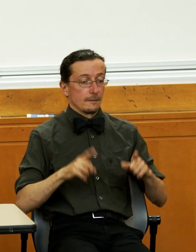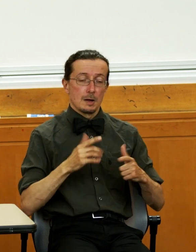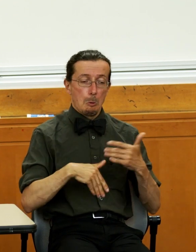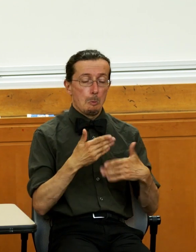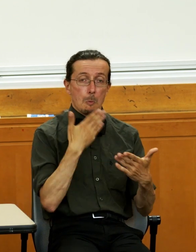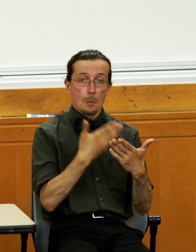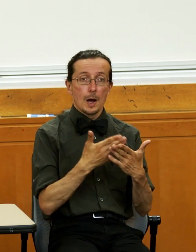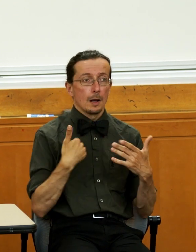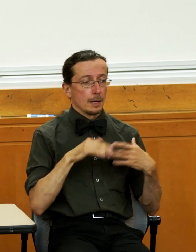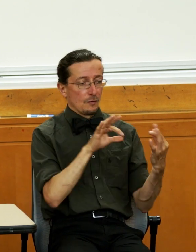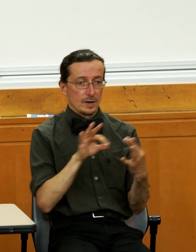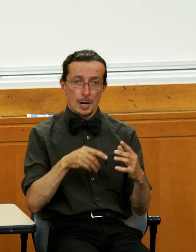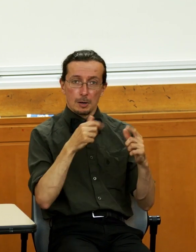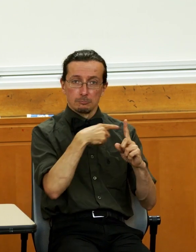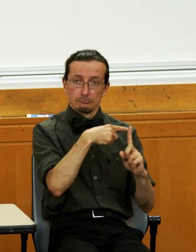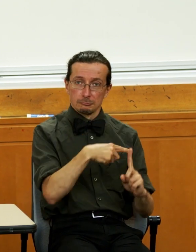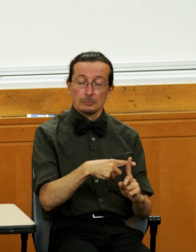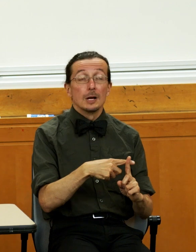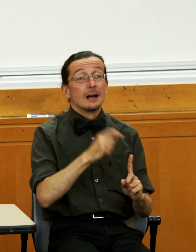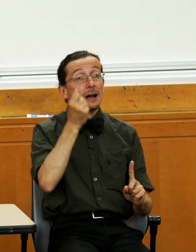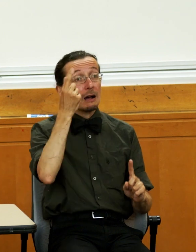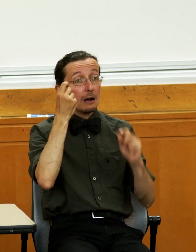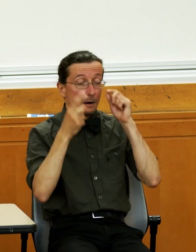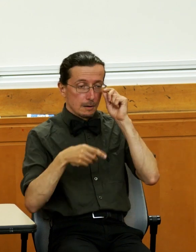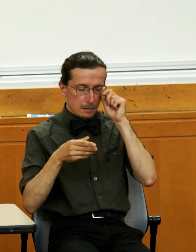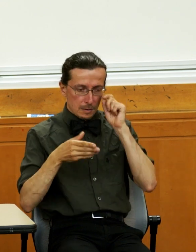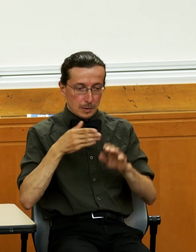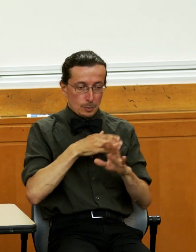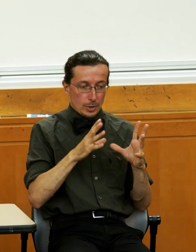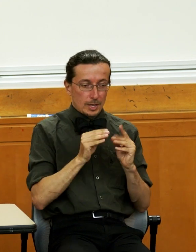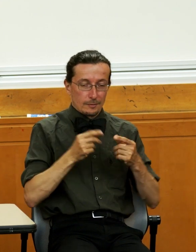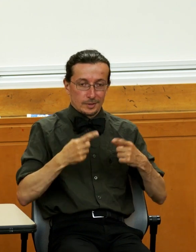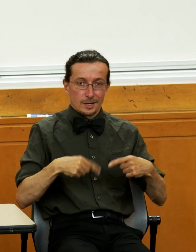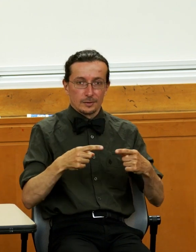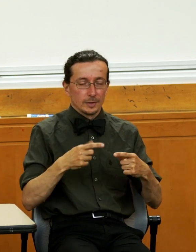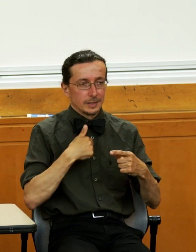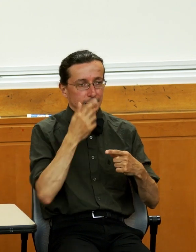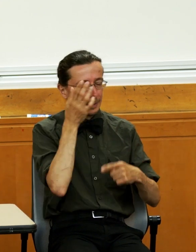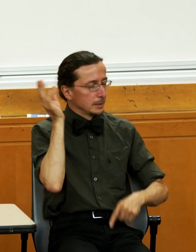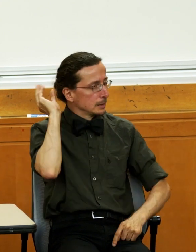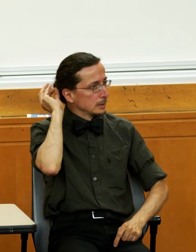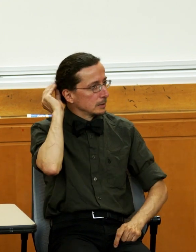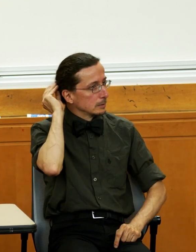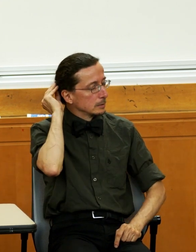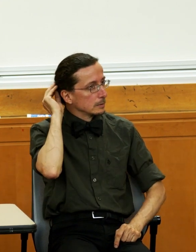and attendees. However, the pre-conference controversy stayed with me. I realized, that